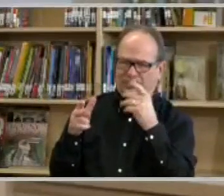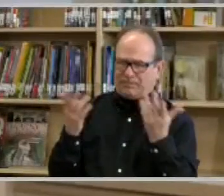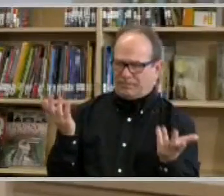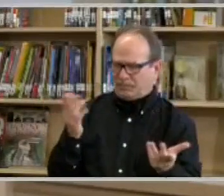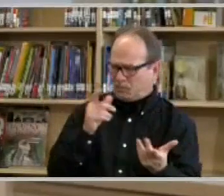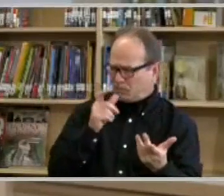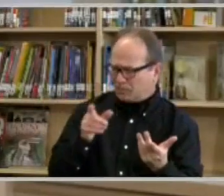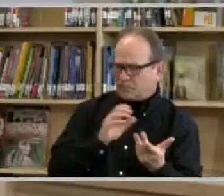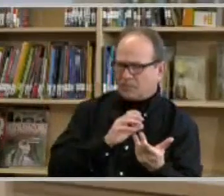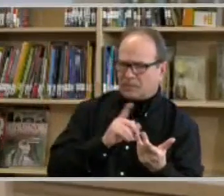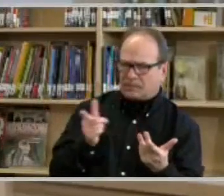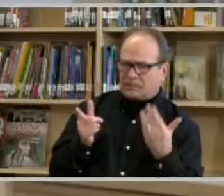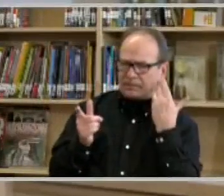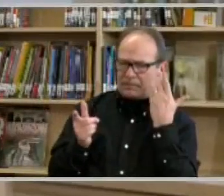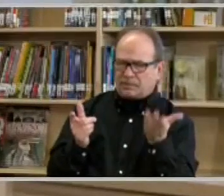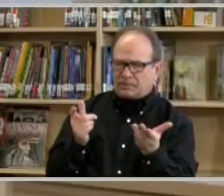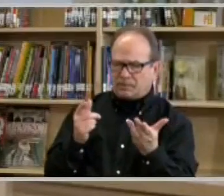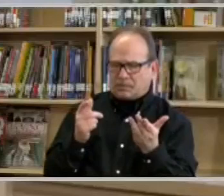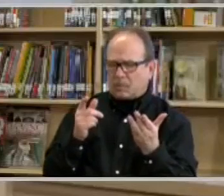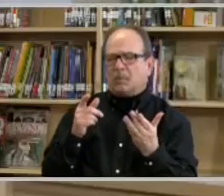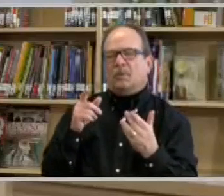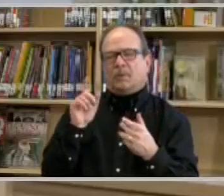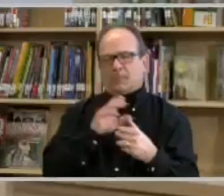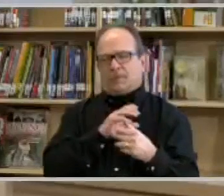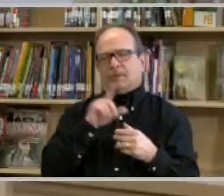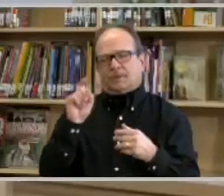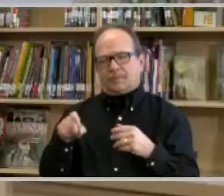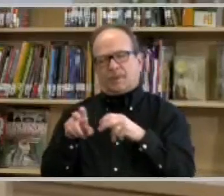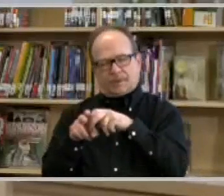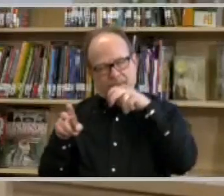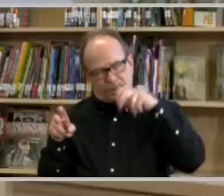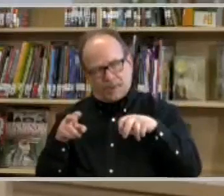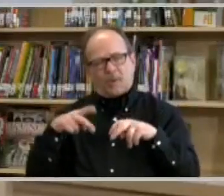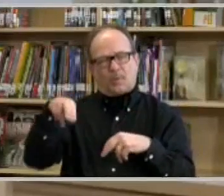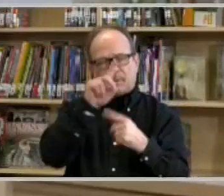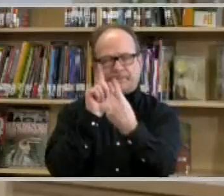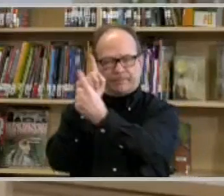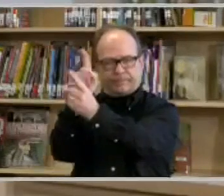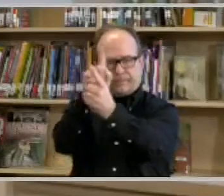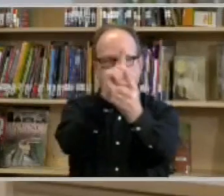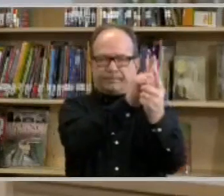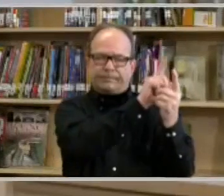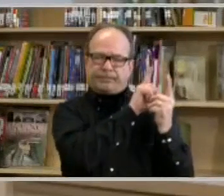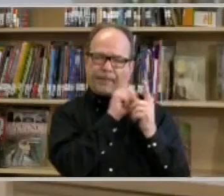GET A CHANCE TO KNOW WHO THAT OFFICER IS, AND THAT WAY HE CAN